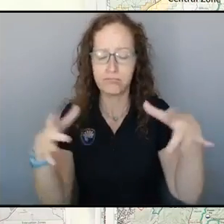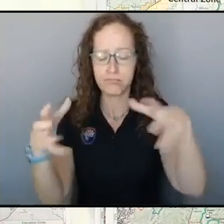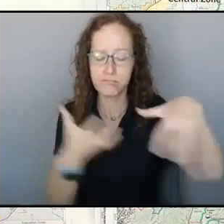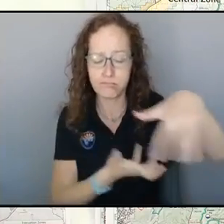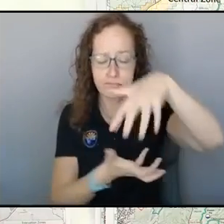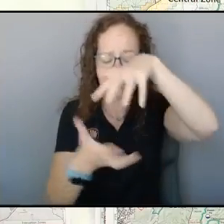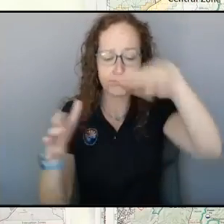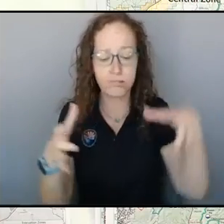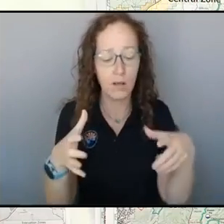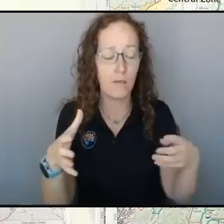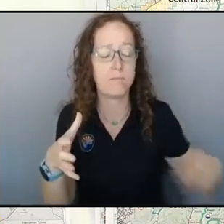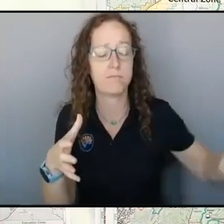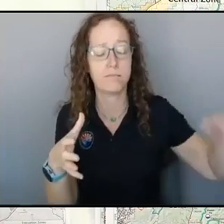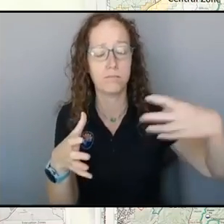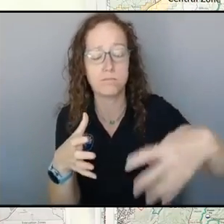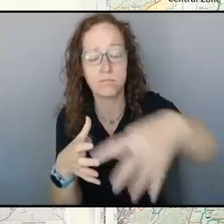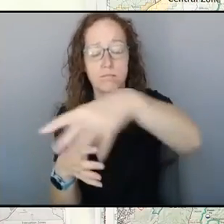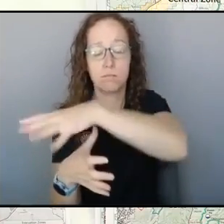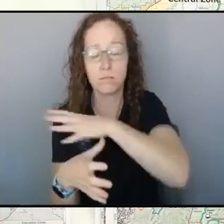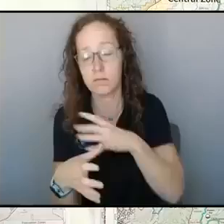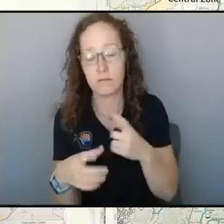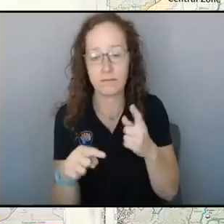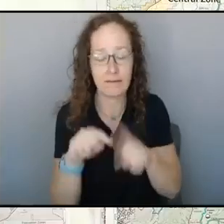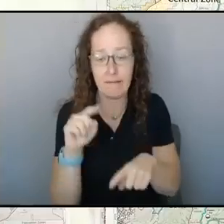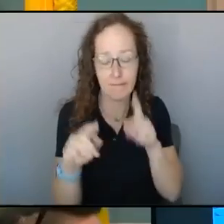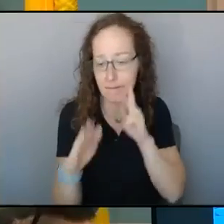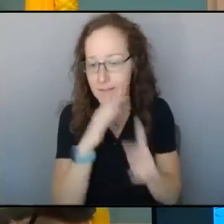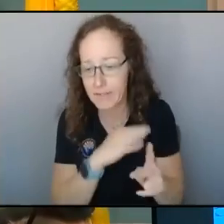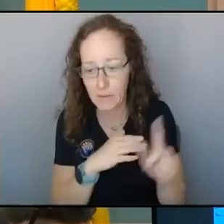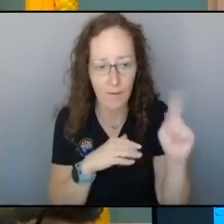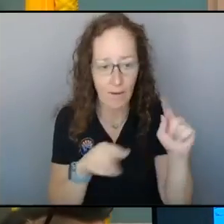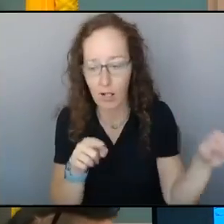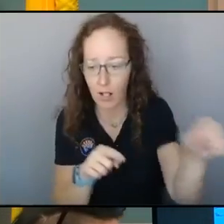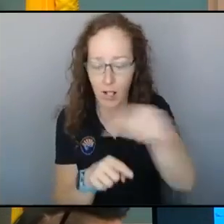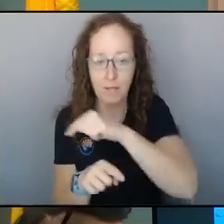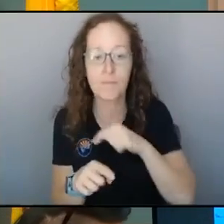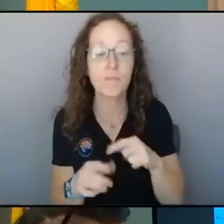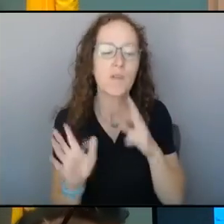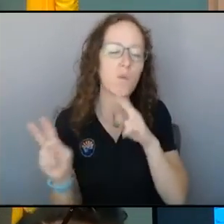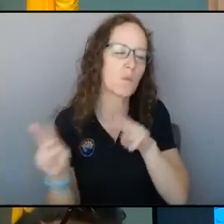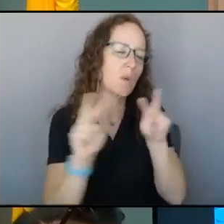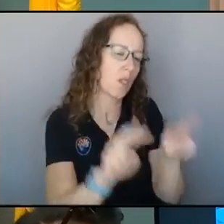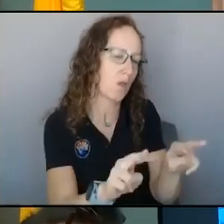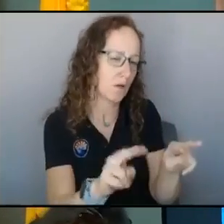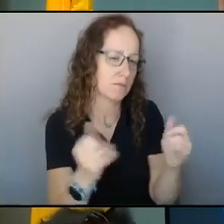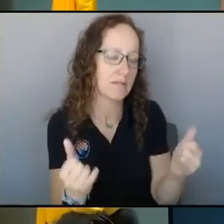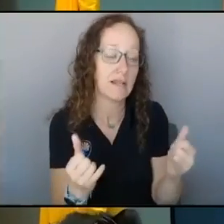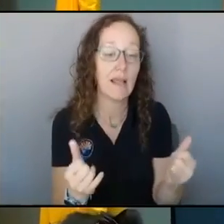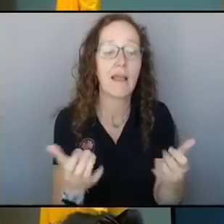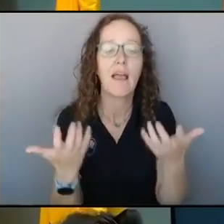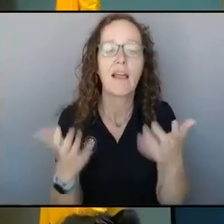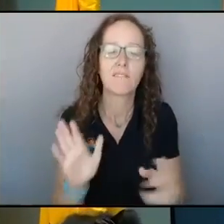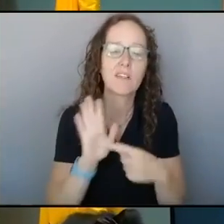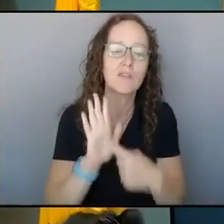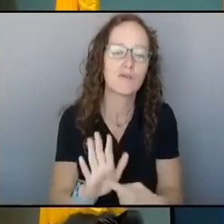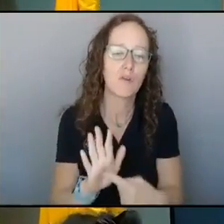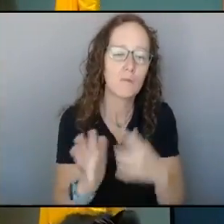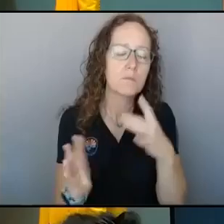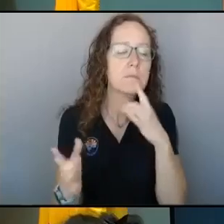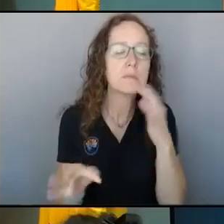dealing with today. This is that simple water vapor imagery that I've shown a couple times here. Um and remember the good